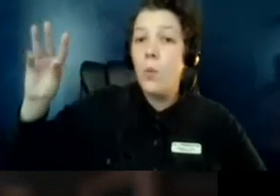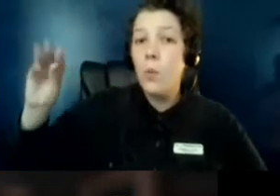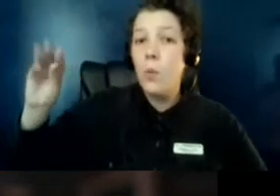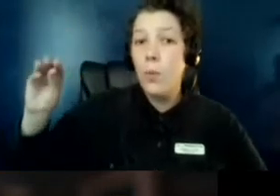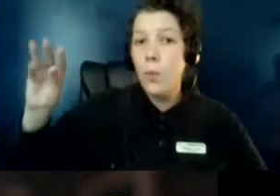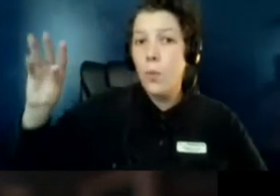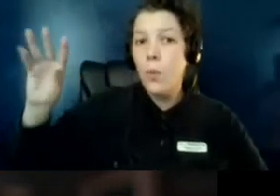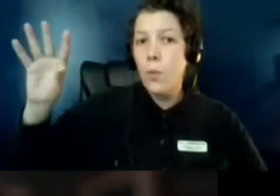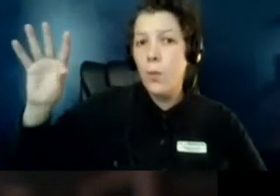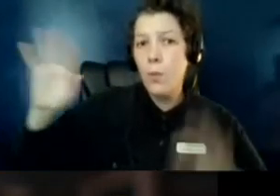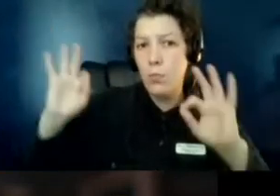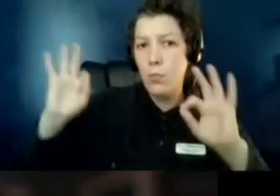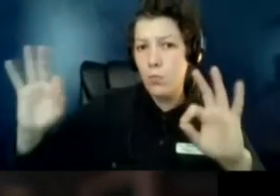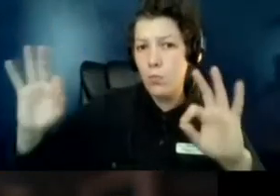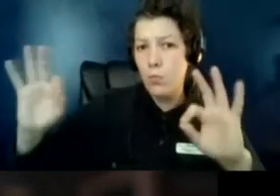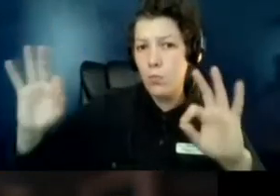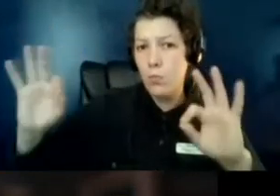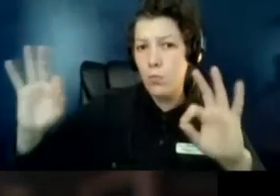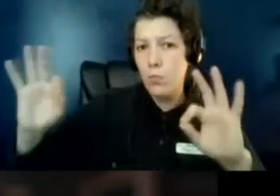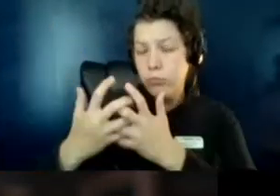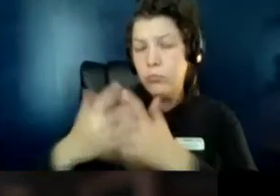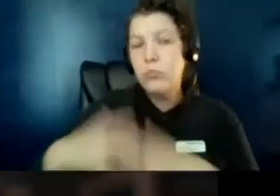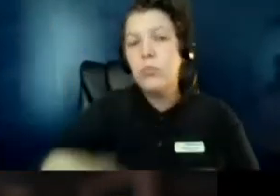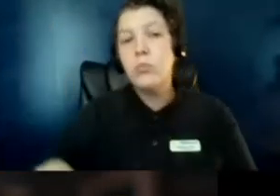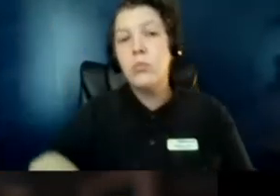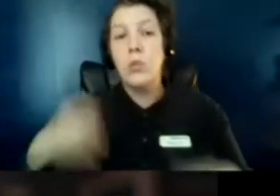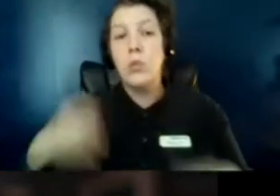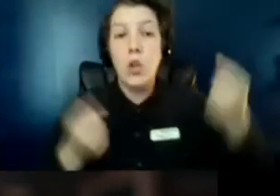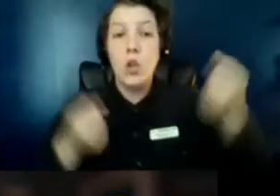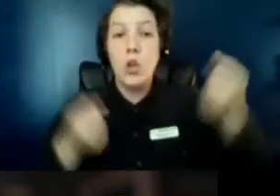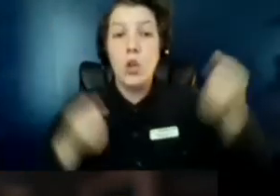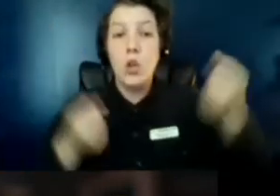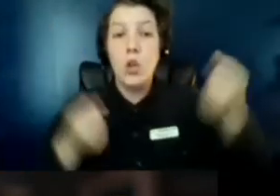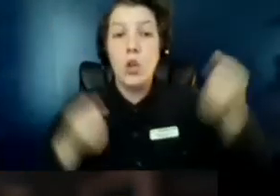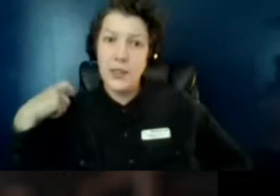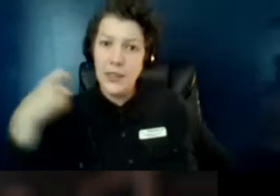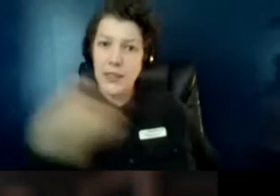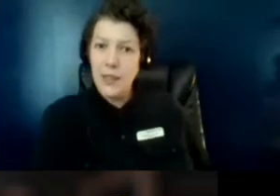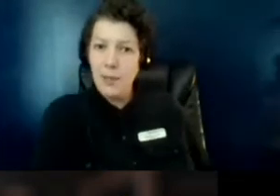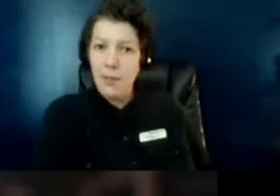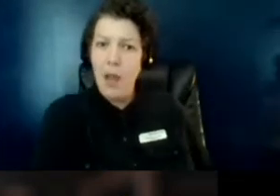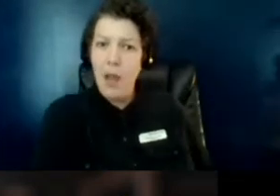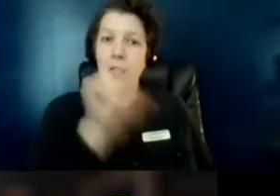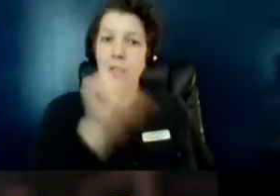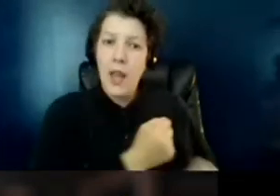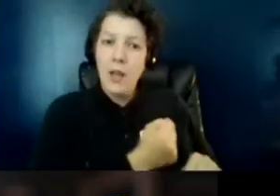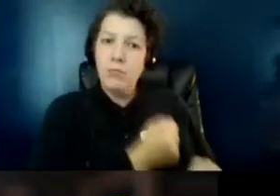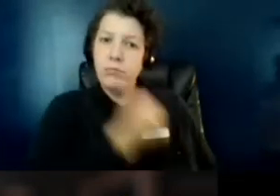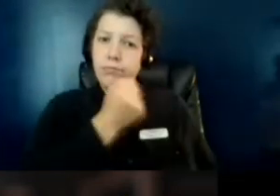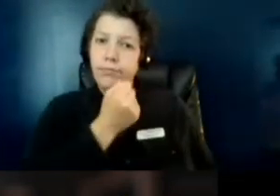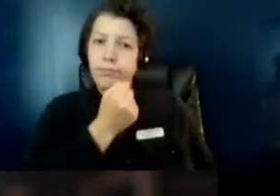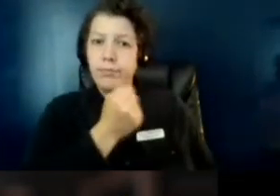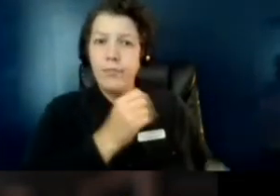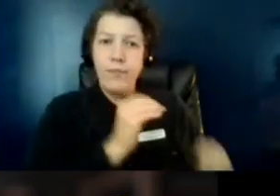the seat, the seat belt. There are all of these factors that we use and wear not saying